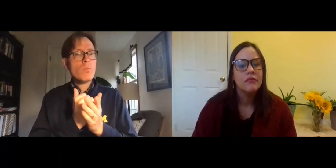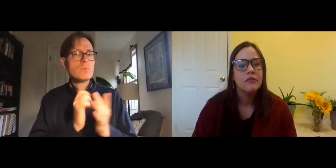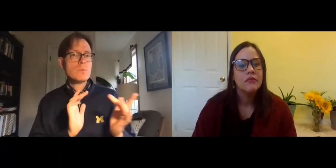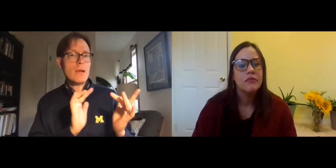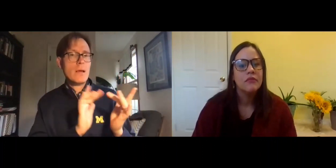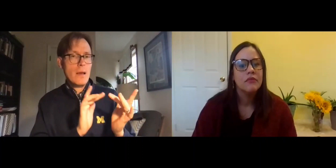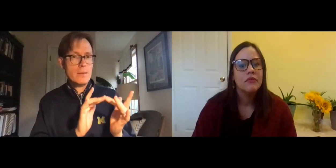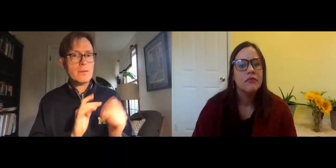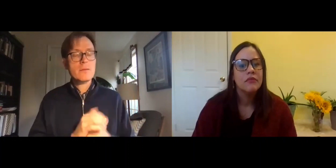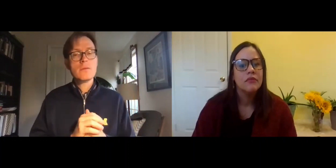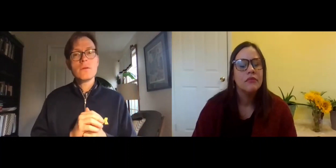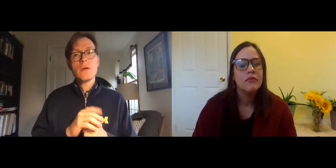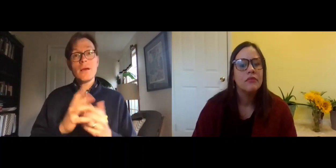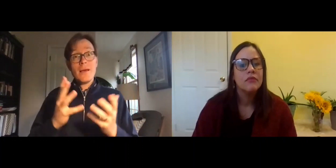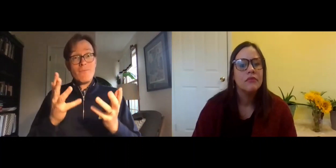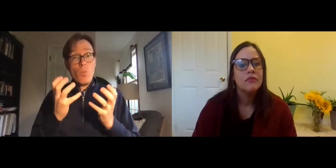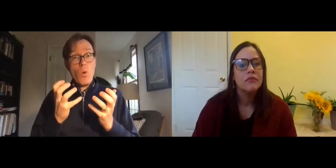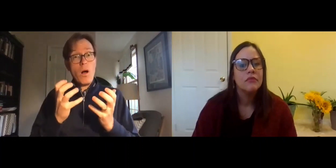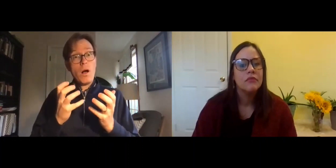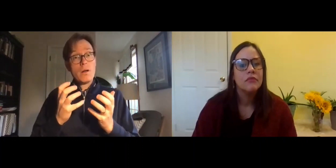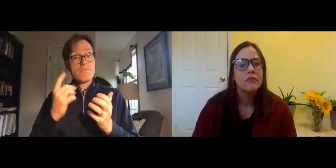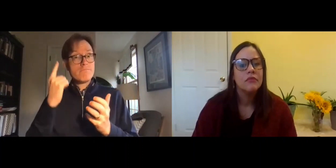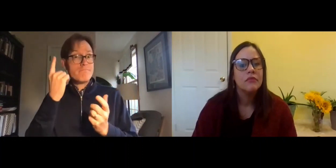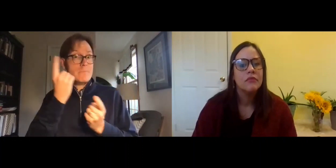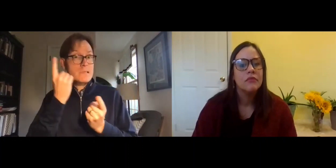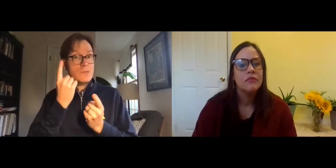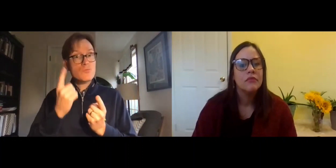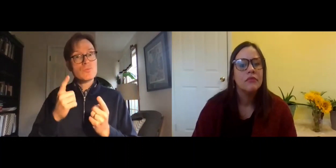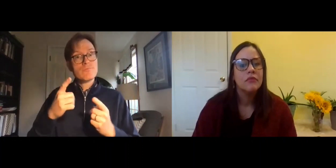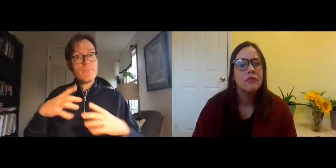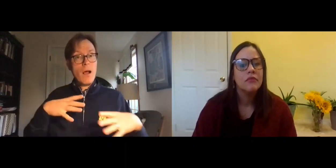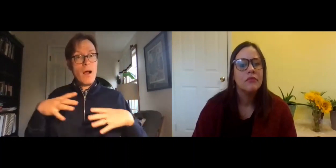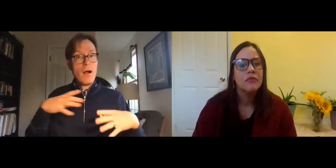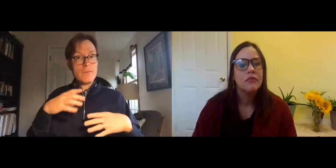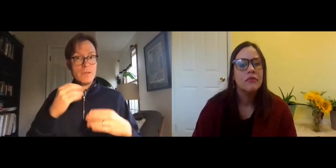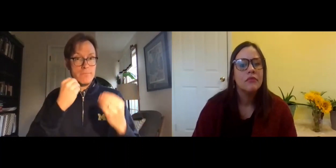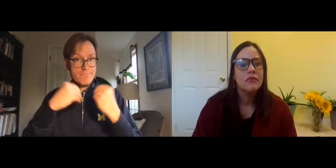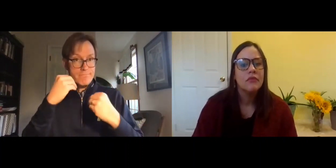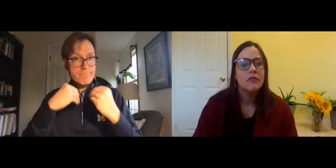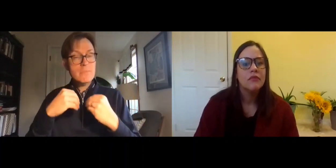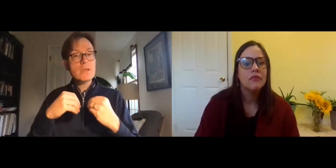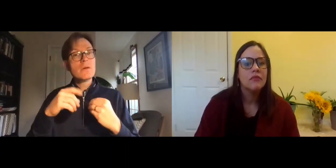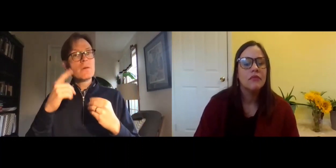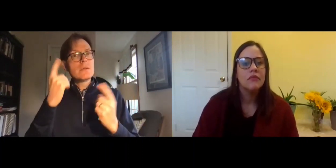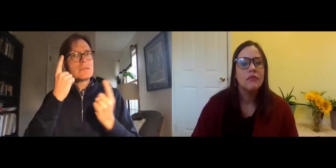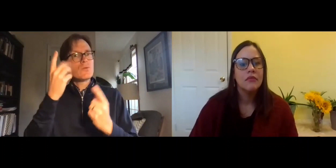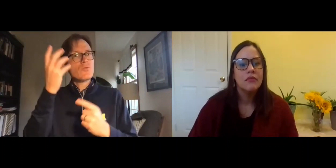a park, take a walk, stay six feet apart. You can have some contact that way.